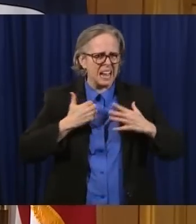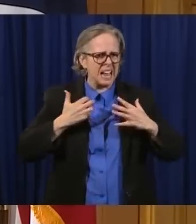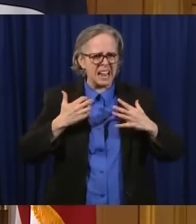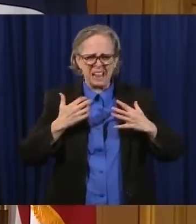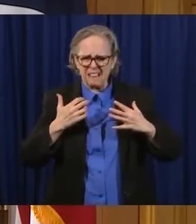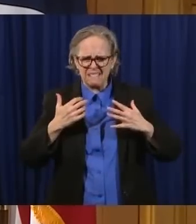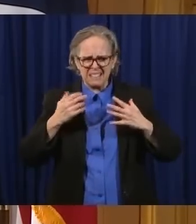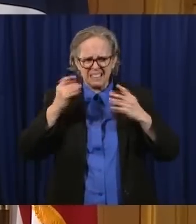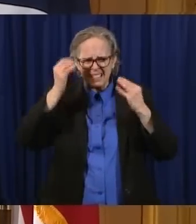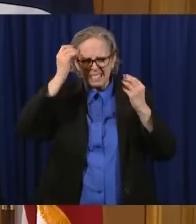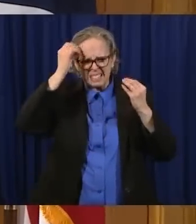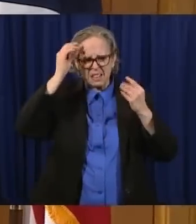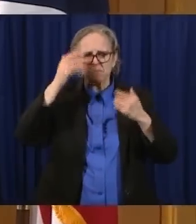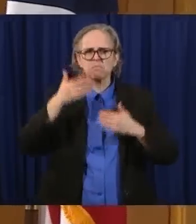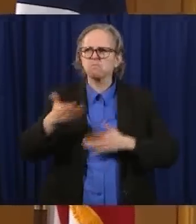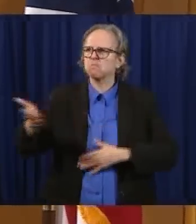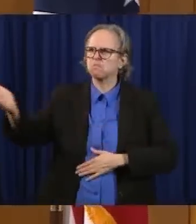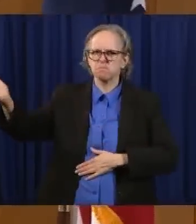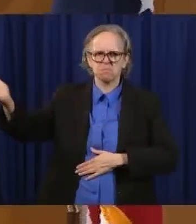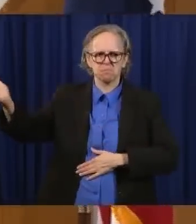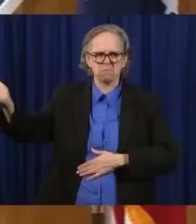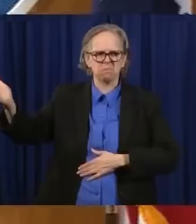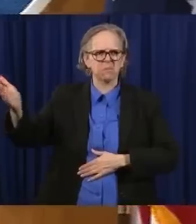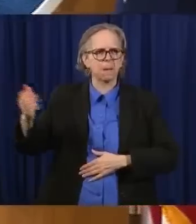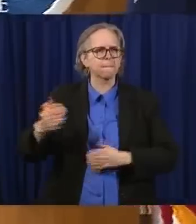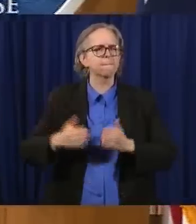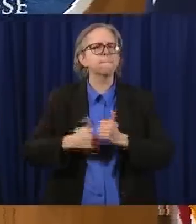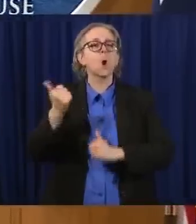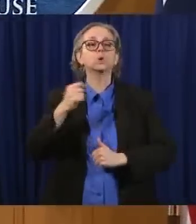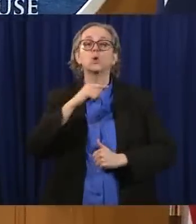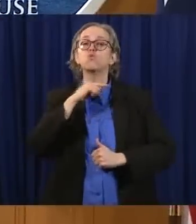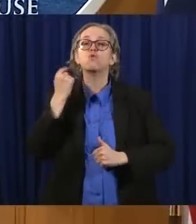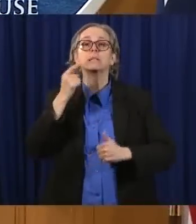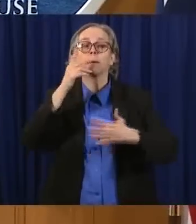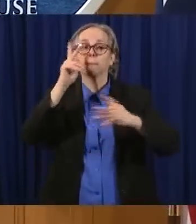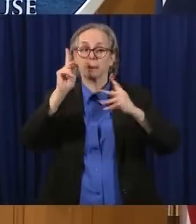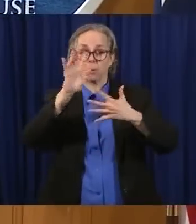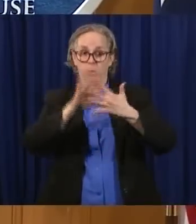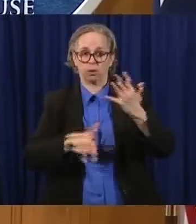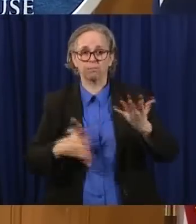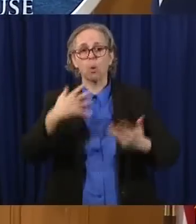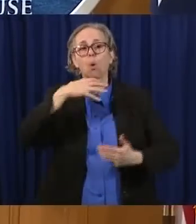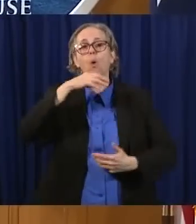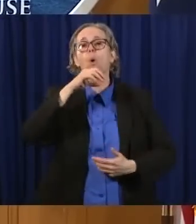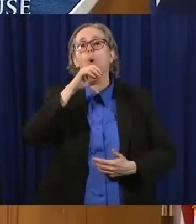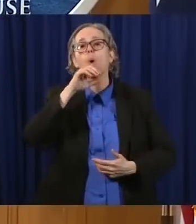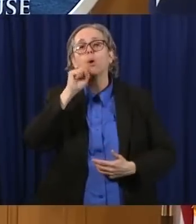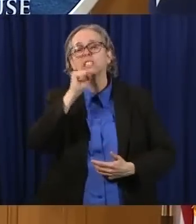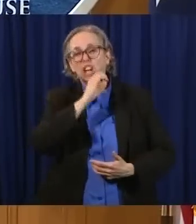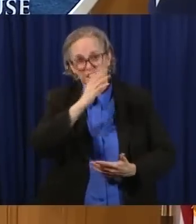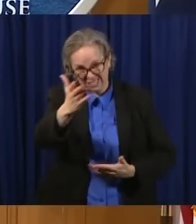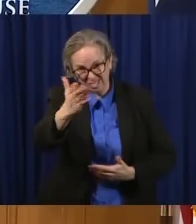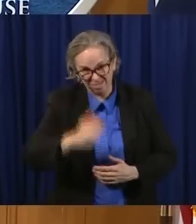HAVE TO MAKE THE BEST DECISION IN THEIR OWN HEALTH HAND WELL- BEING.